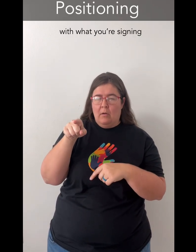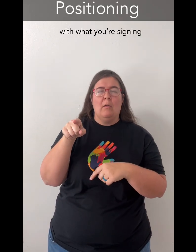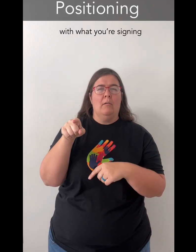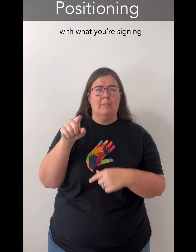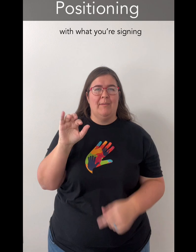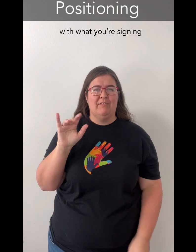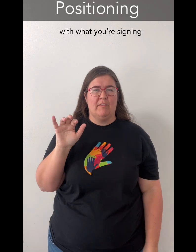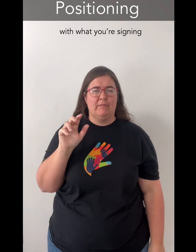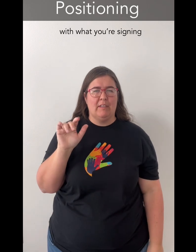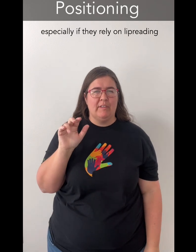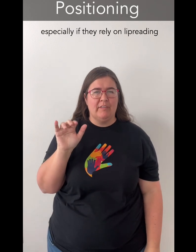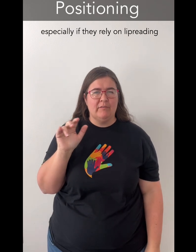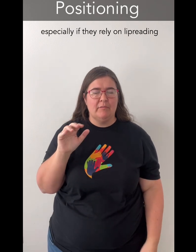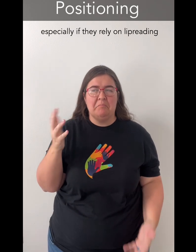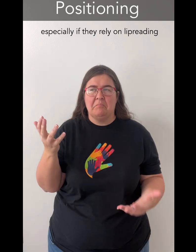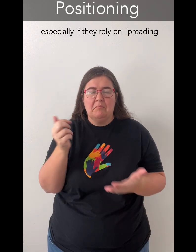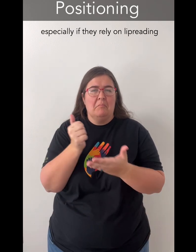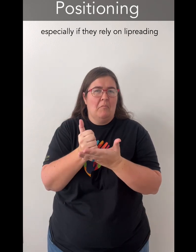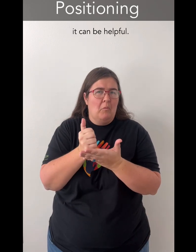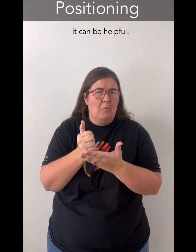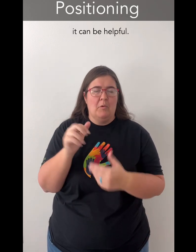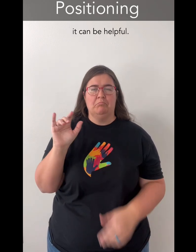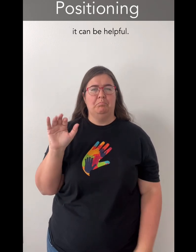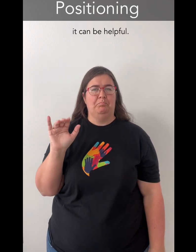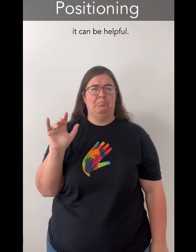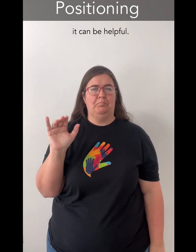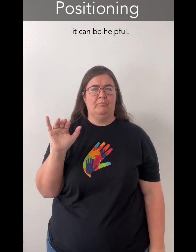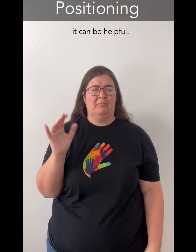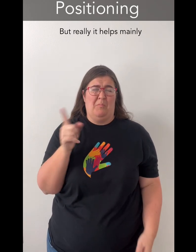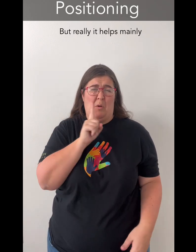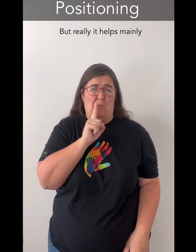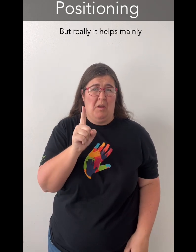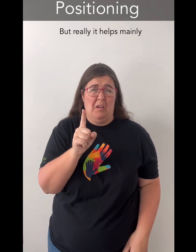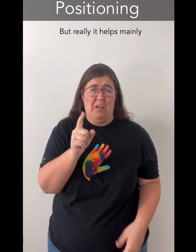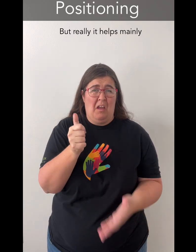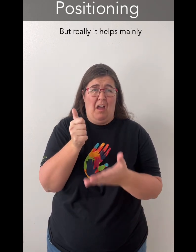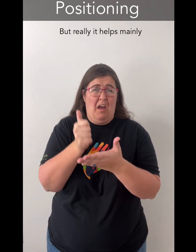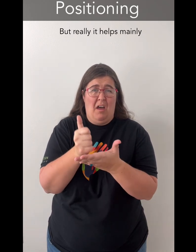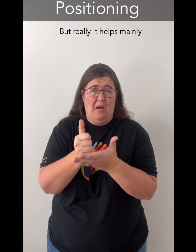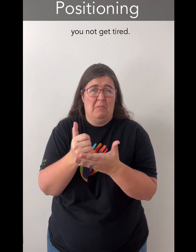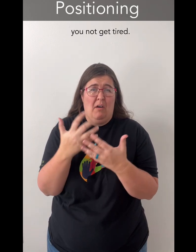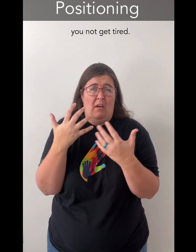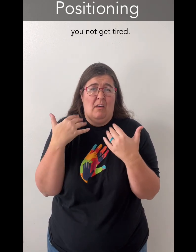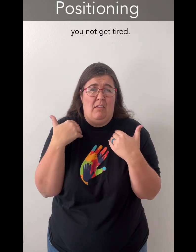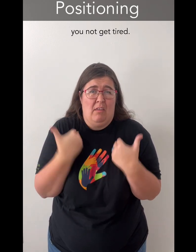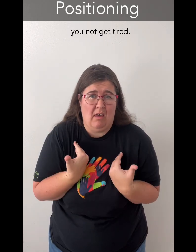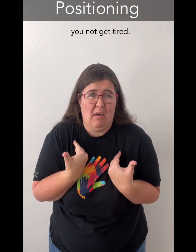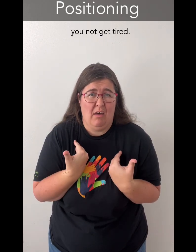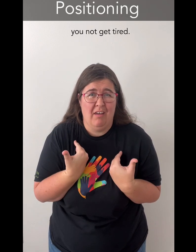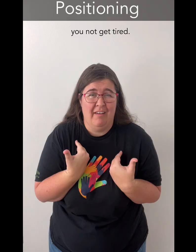with what you're signing especially if they rely on lipreading it can be helpful. (2) But really it helps mainly you to not get tired.